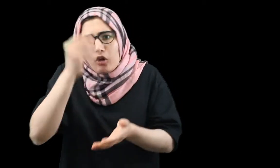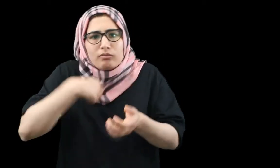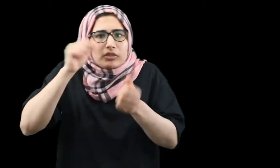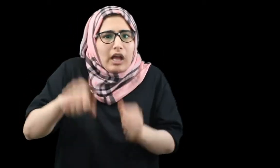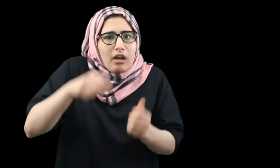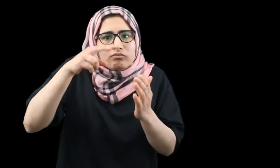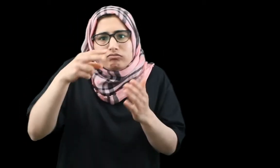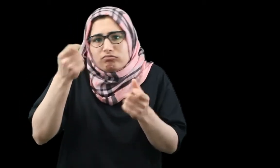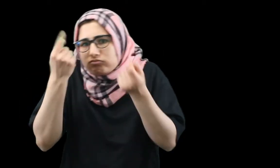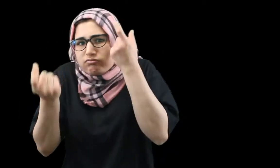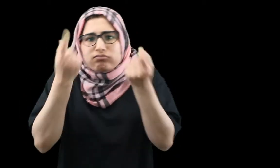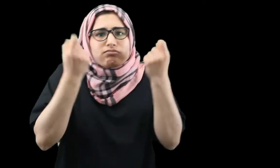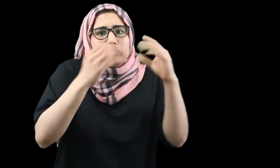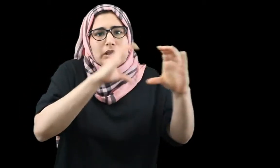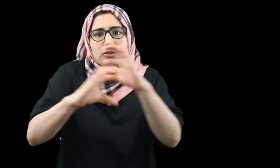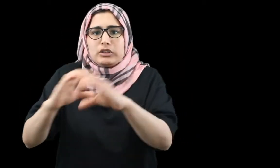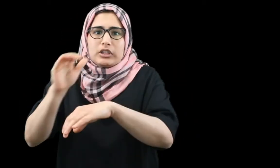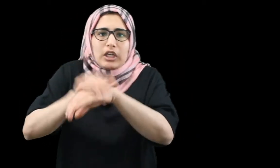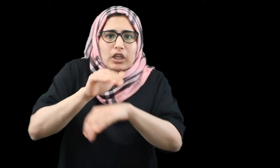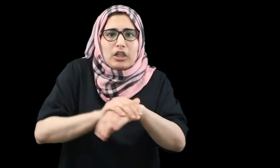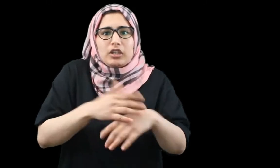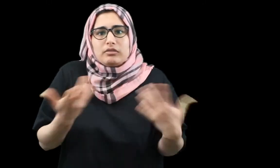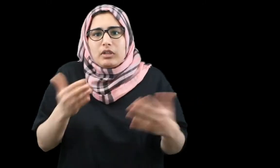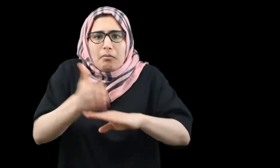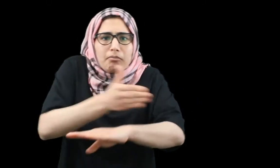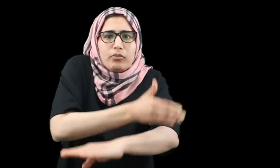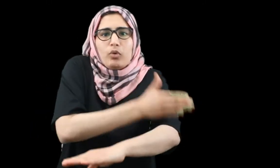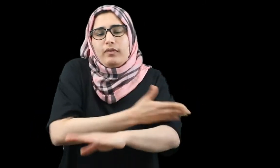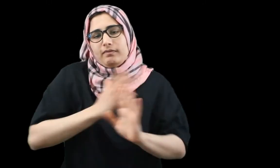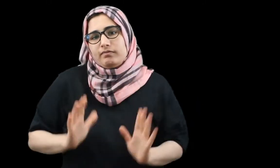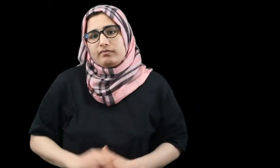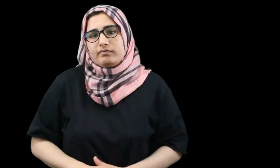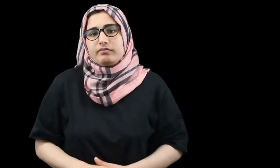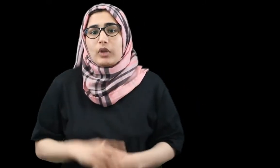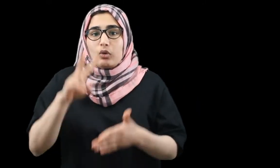I was able to learn at school. I started to understand English!